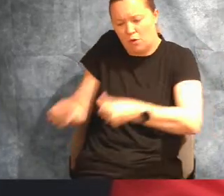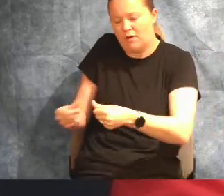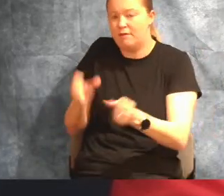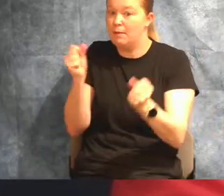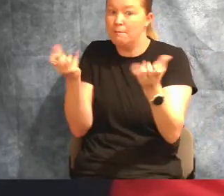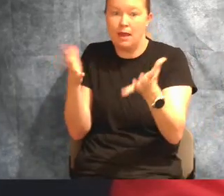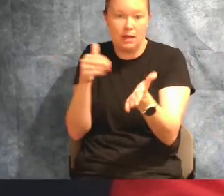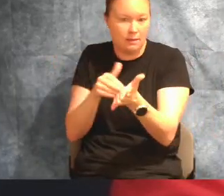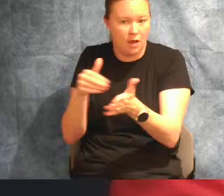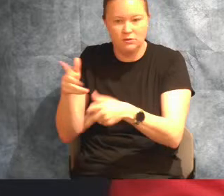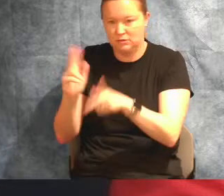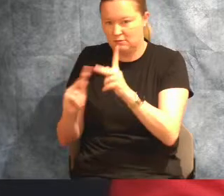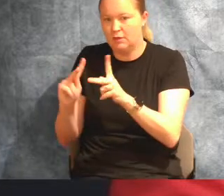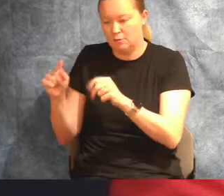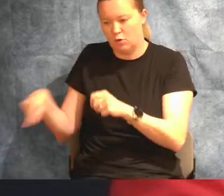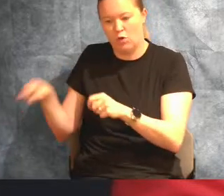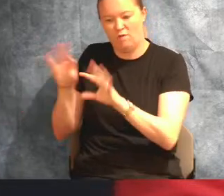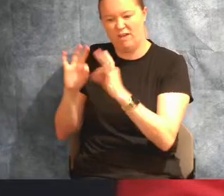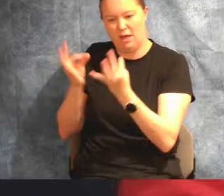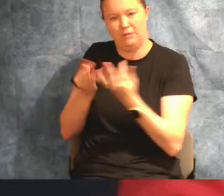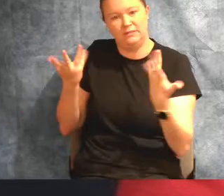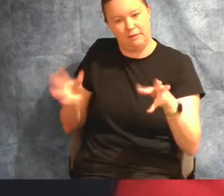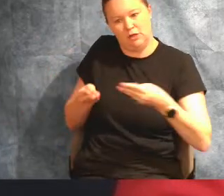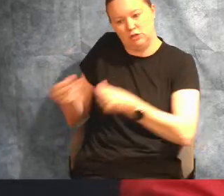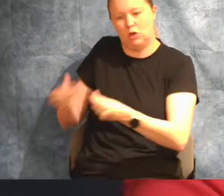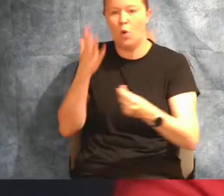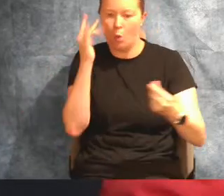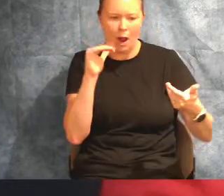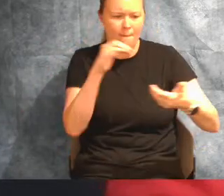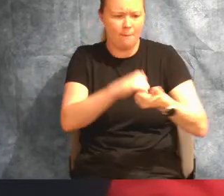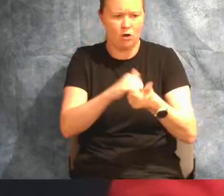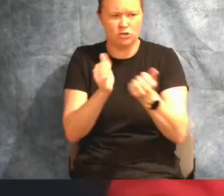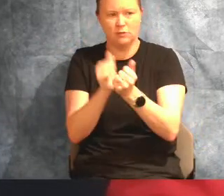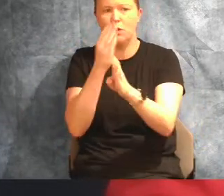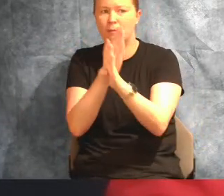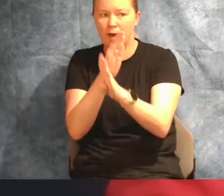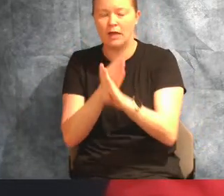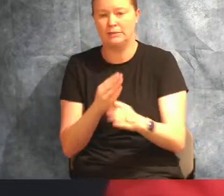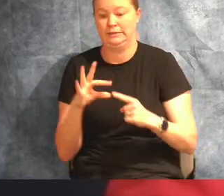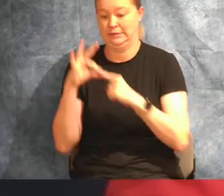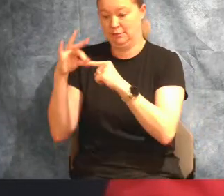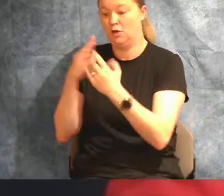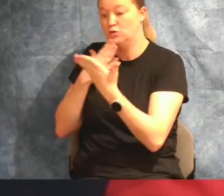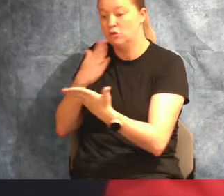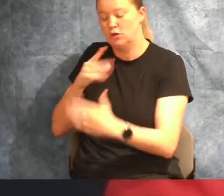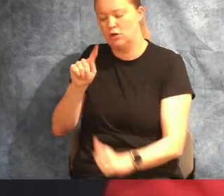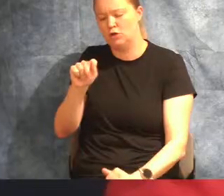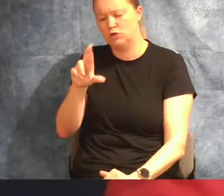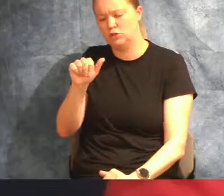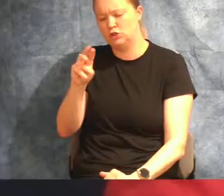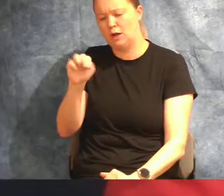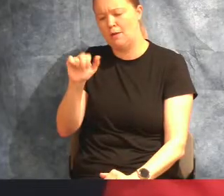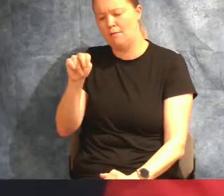families because of the partnership with the bus. I want to give a special thanks to Trevina Adams,